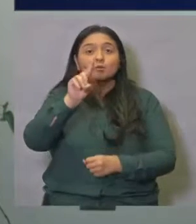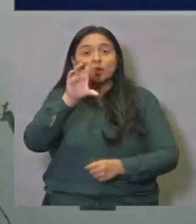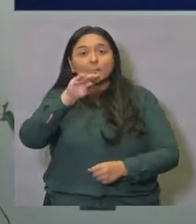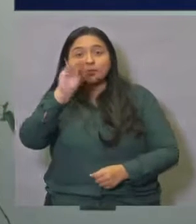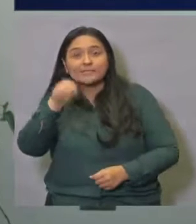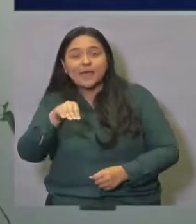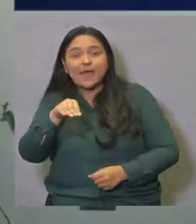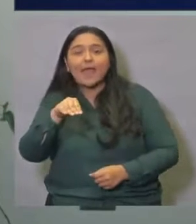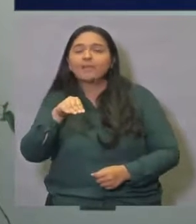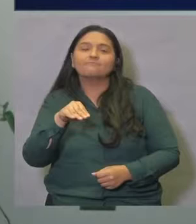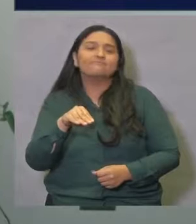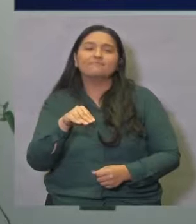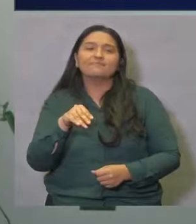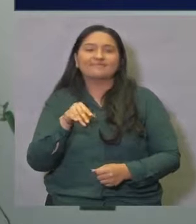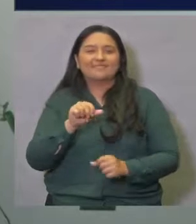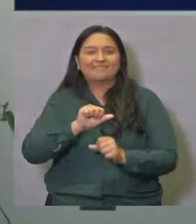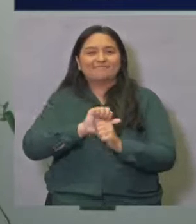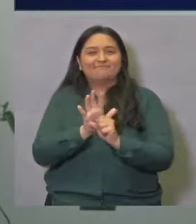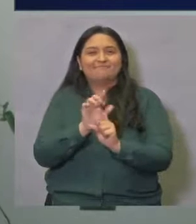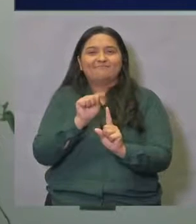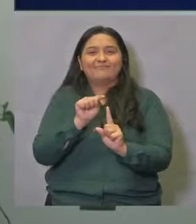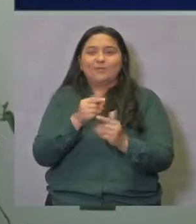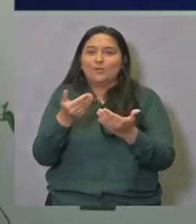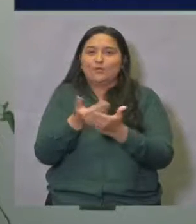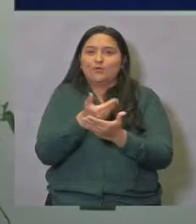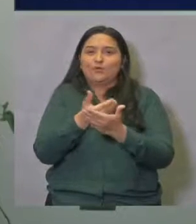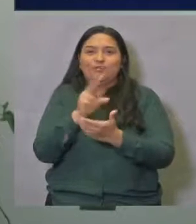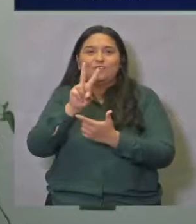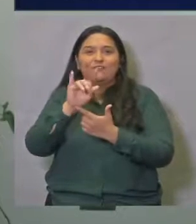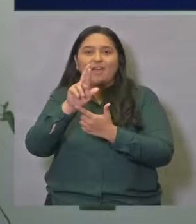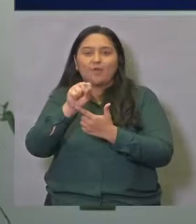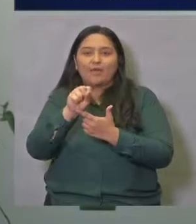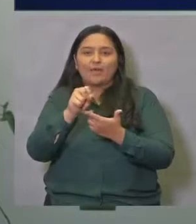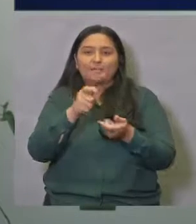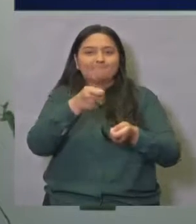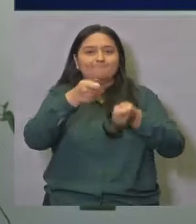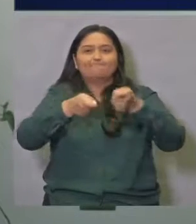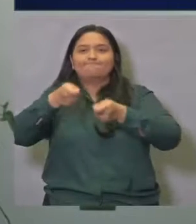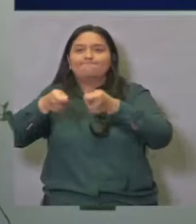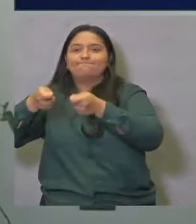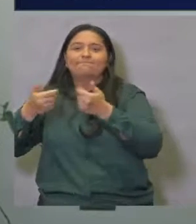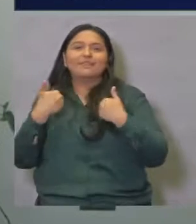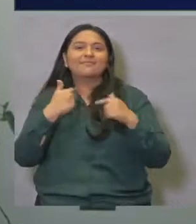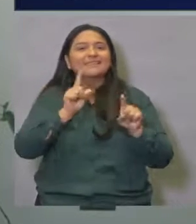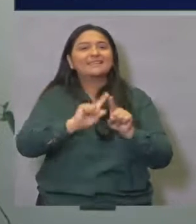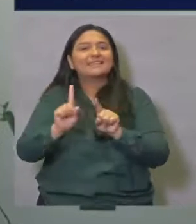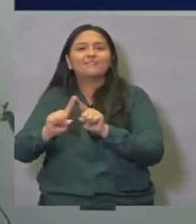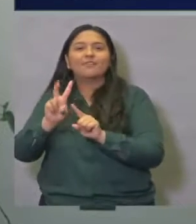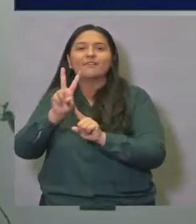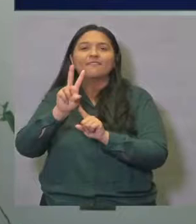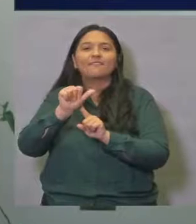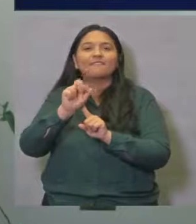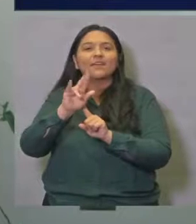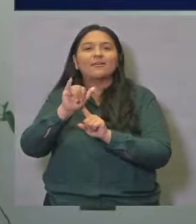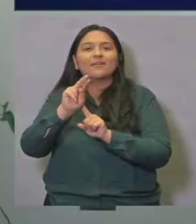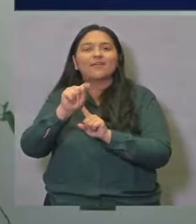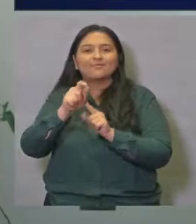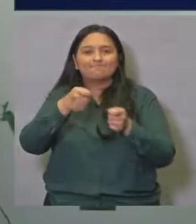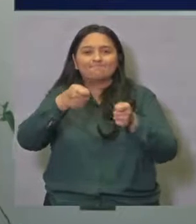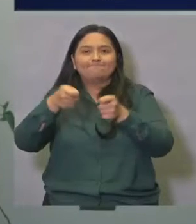I DON'T SAY ANYTHING WITH 100% CERTAINTY ANYMORE. THIS IS A NEW VIRUS AND THINGS CONSTANTLY CHANGE.